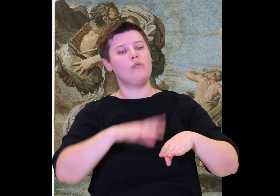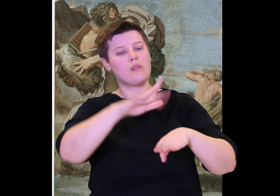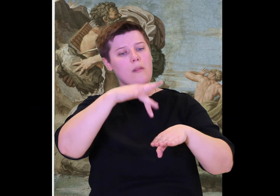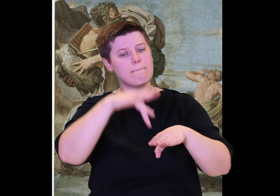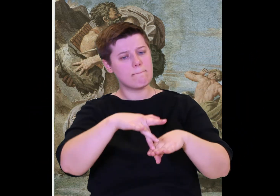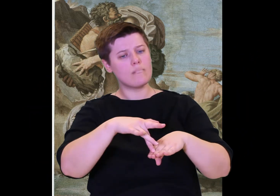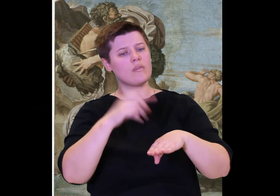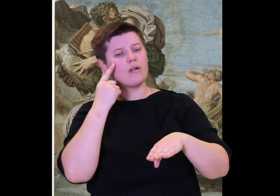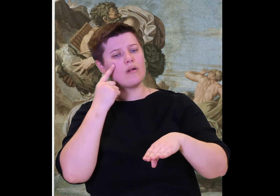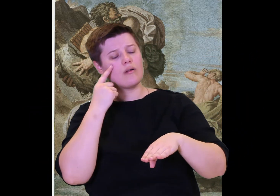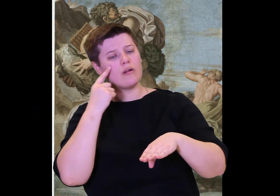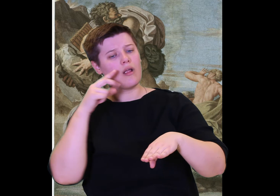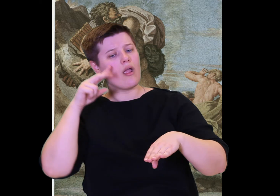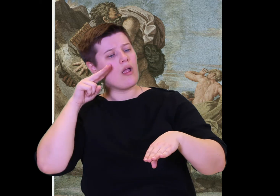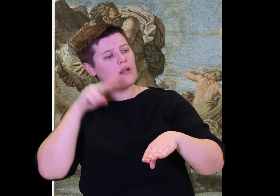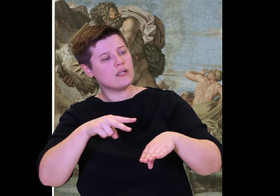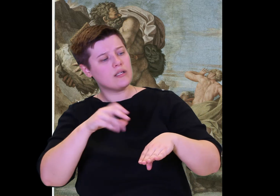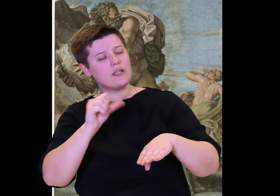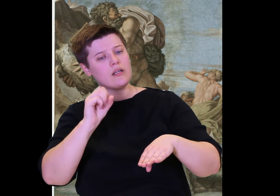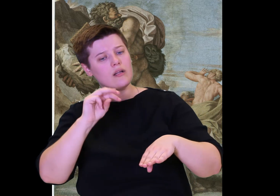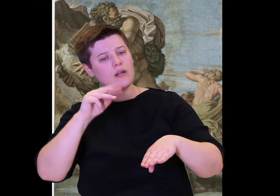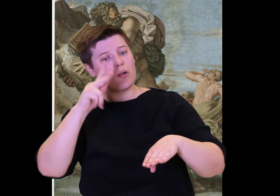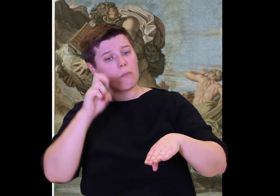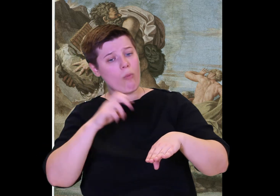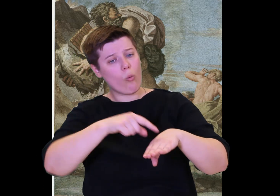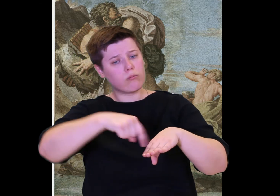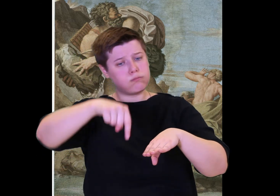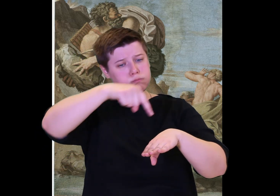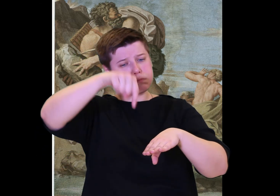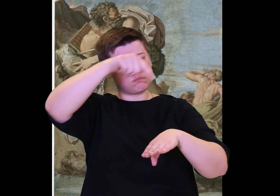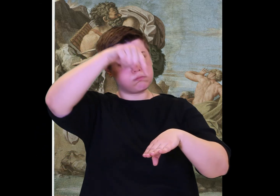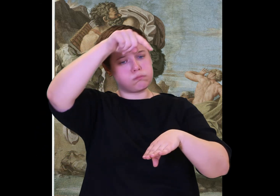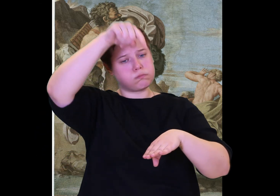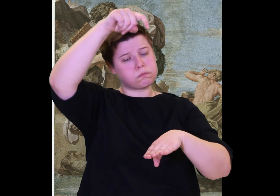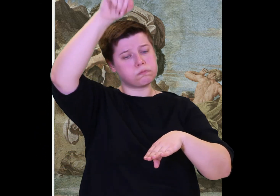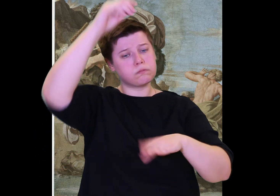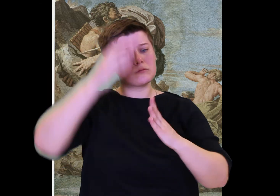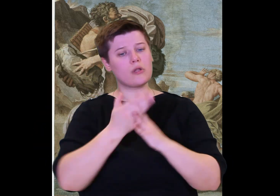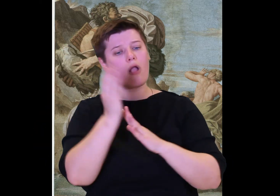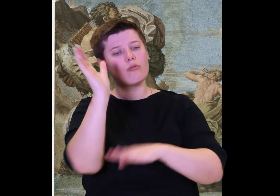not know how. I climbed the rocks to higher ground to look around.